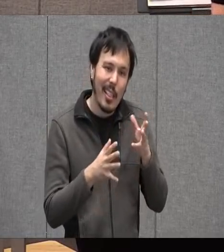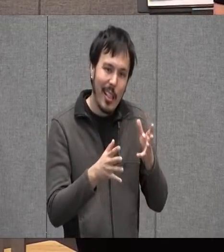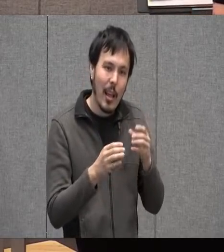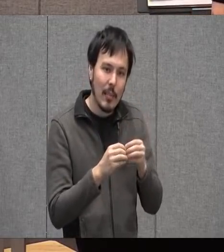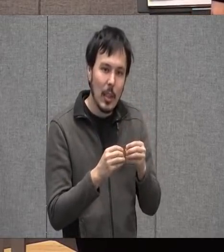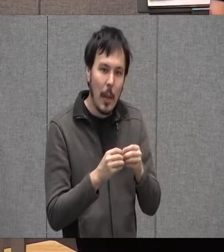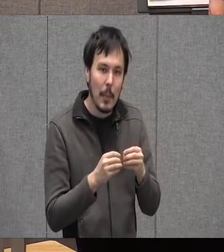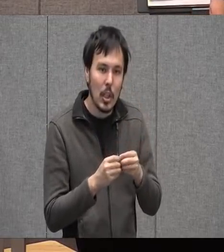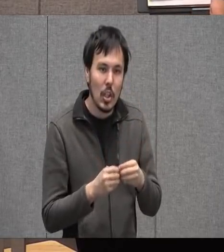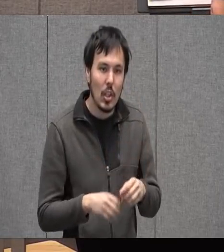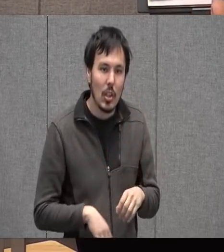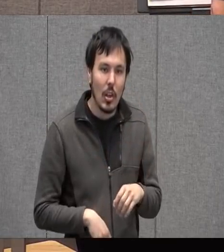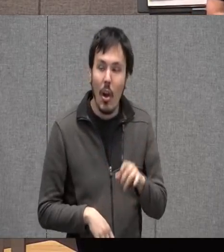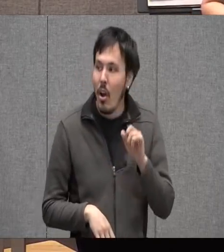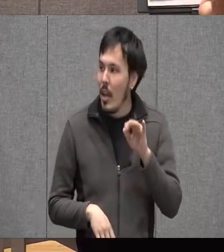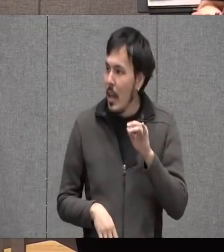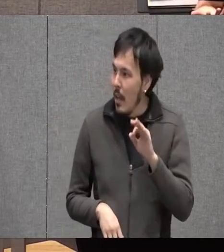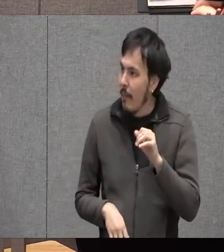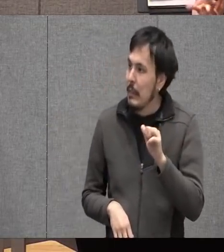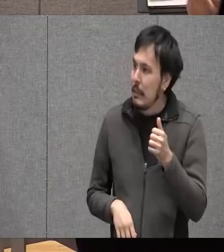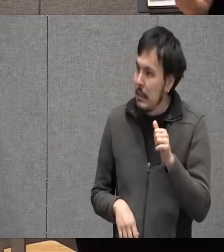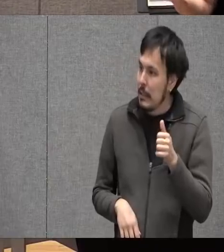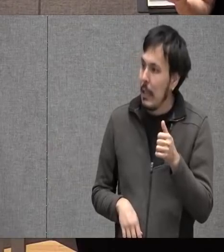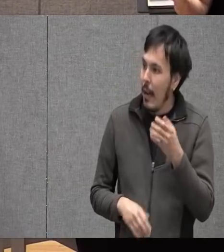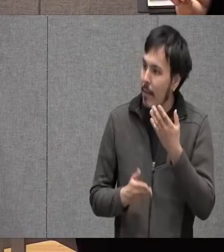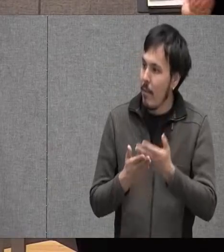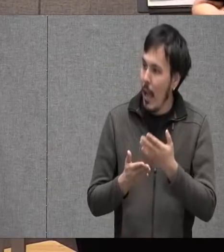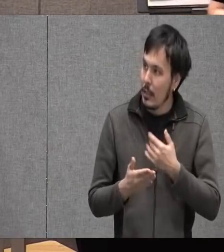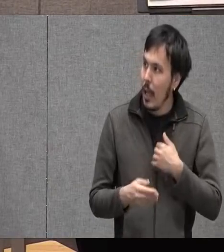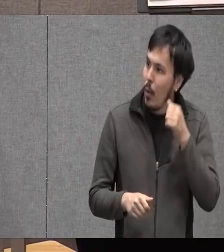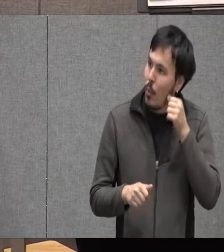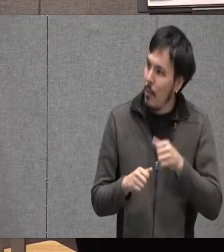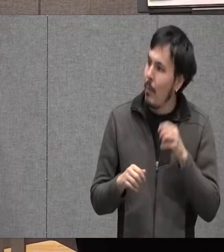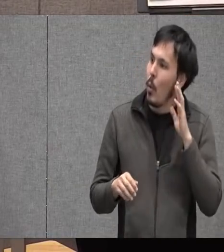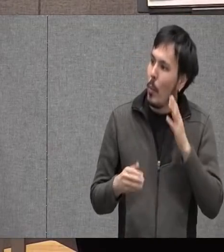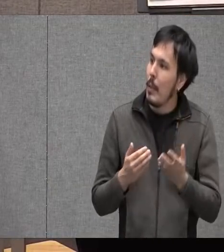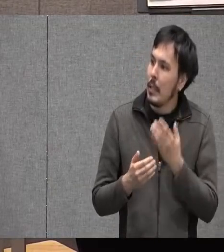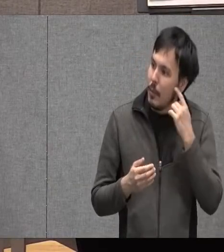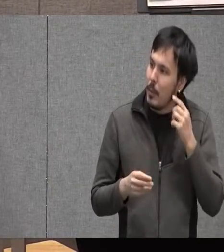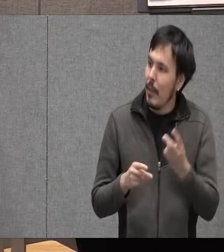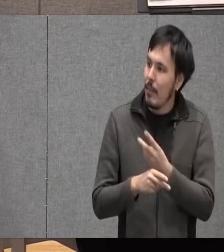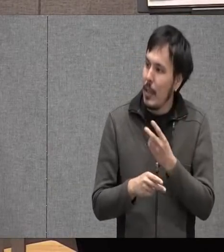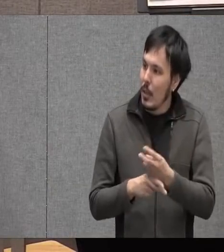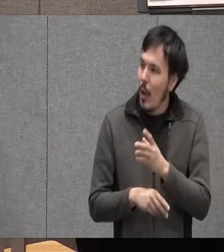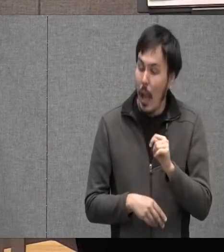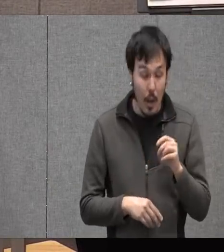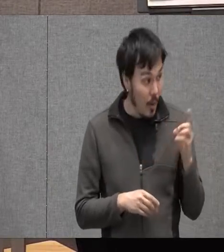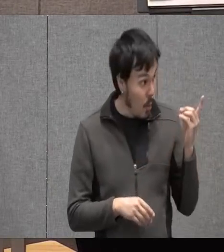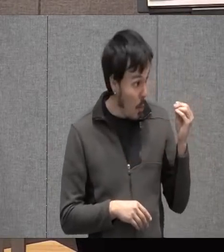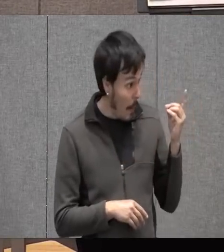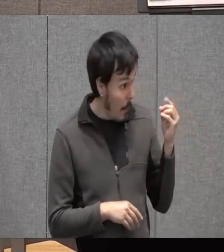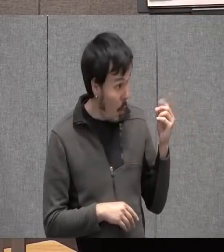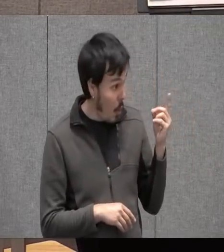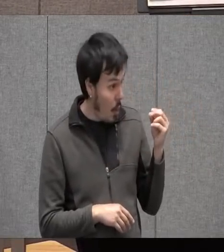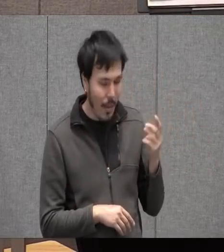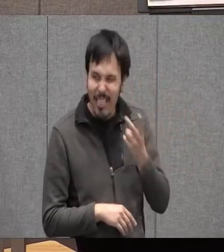that would have been a lot easier to remember. Yeah, that was easier for me to just figure it out, okay. One more? Yeah, let's see how many we can get, ready?